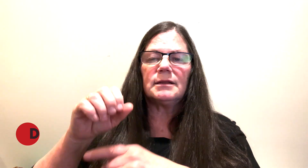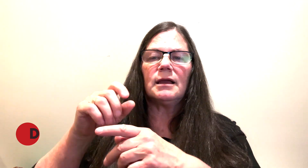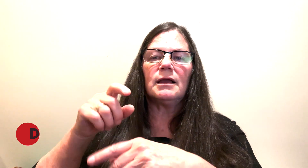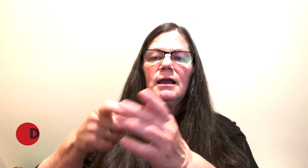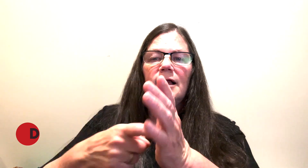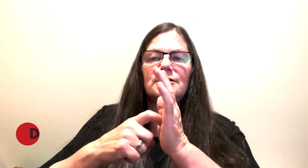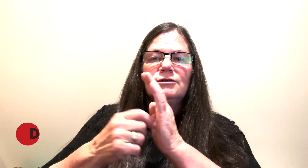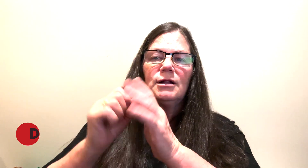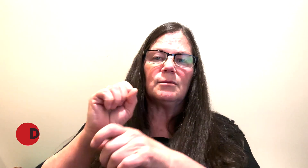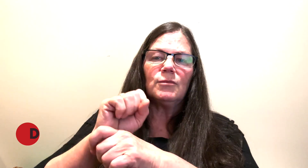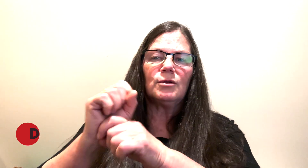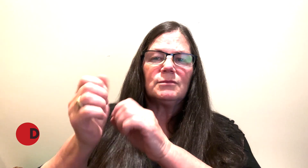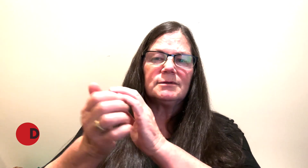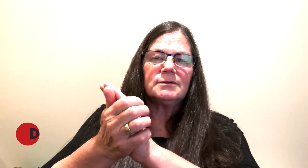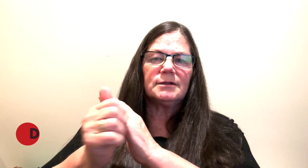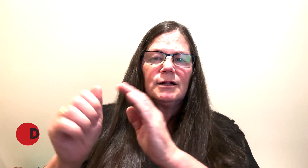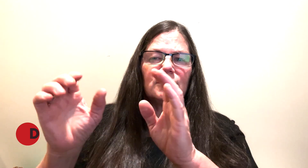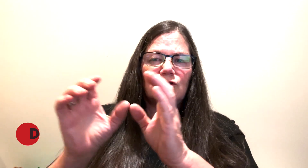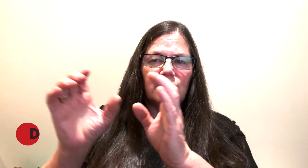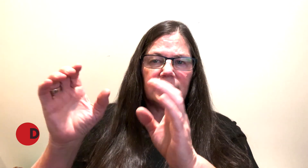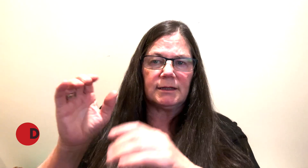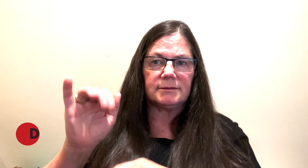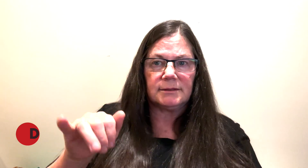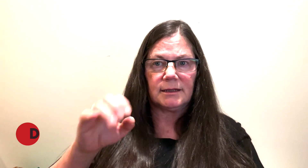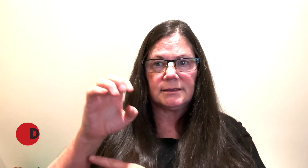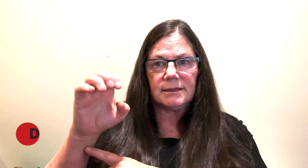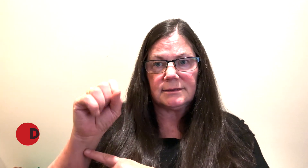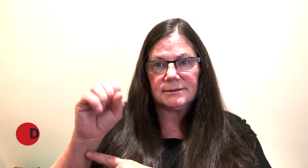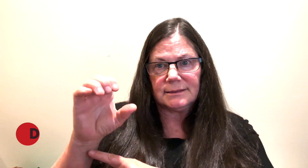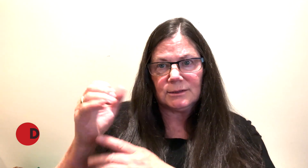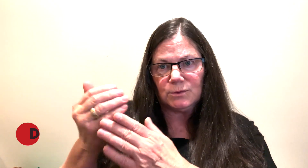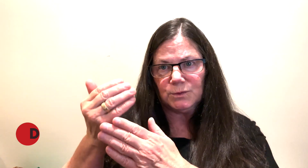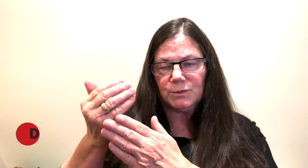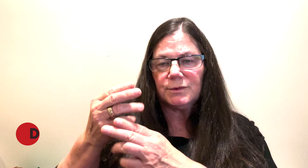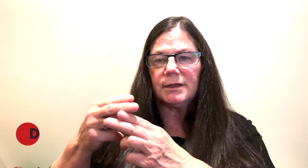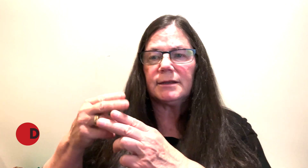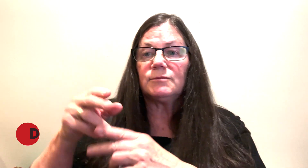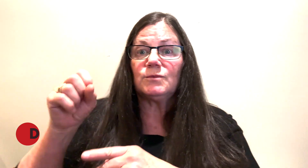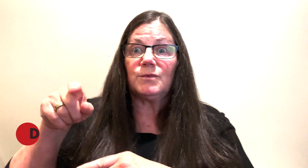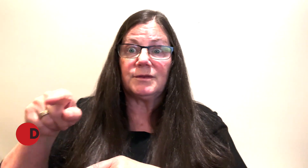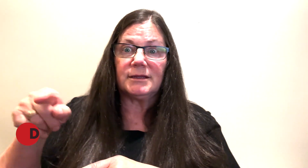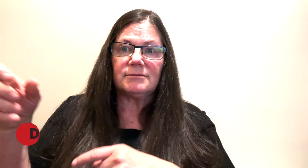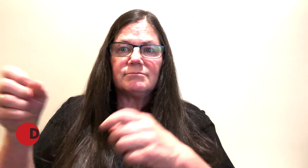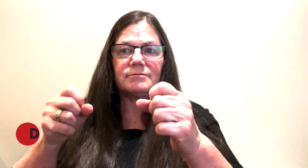“Essential Employment Skills Certificate”. This program has managed